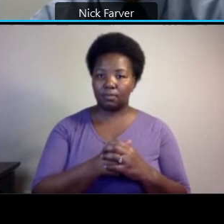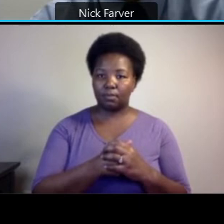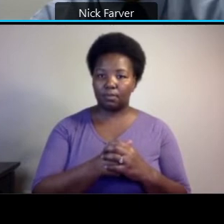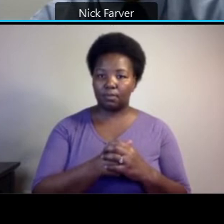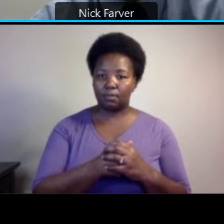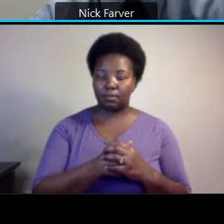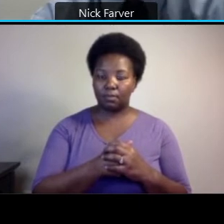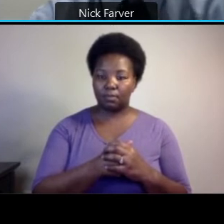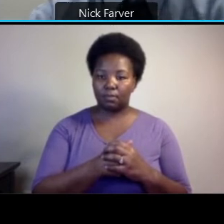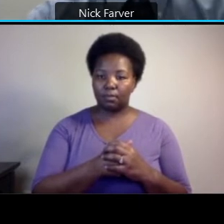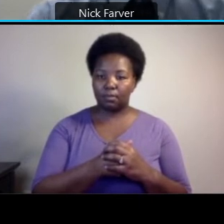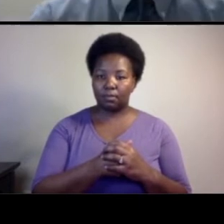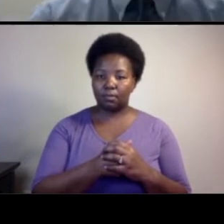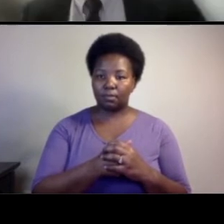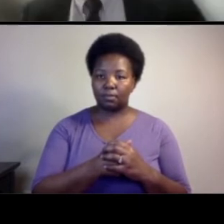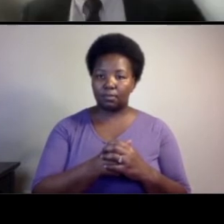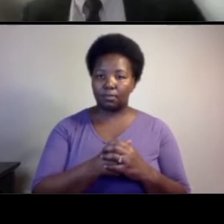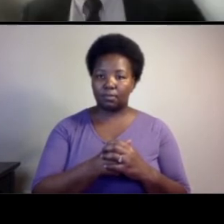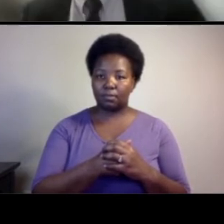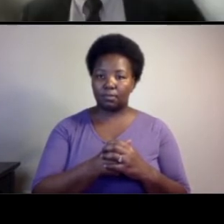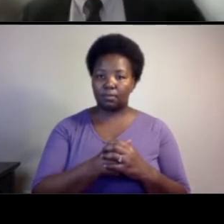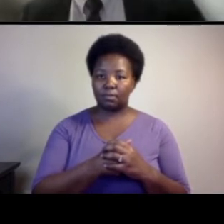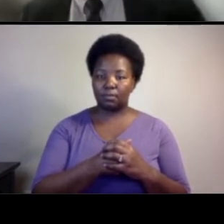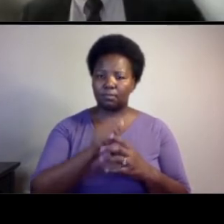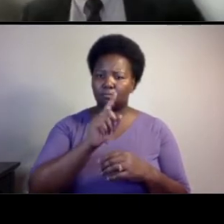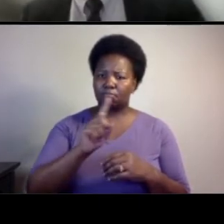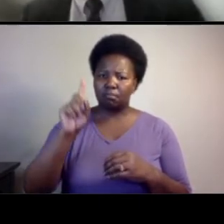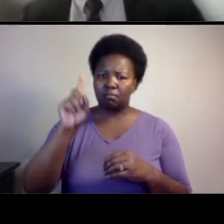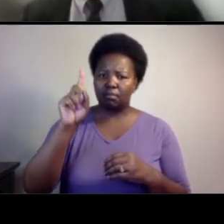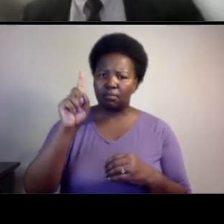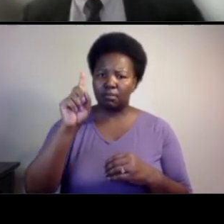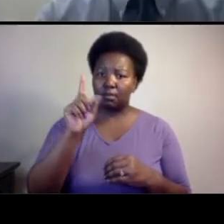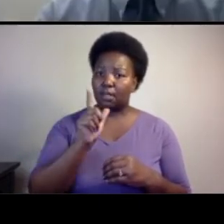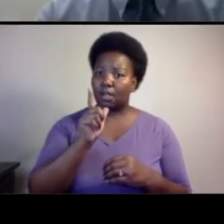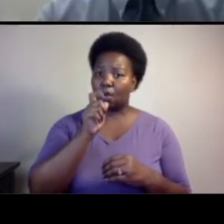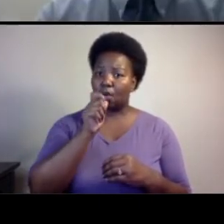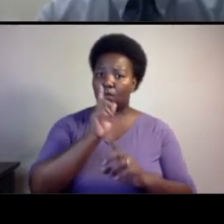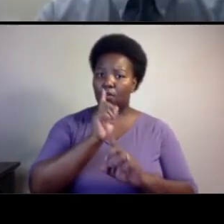uh i guess i mean there's nobody else to take it this jay smith i'll field that one